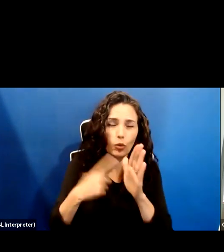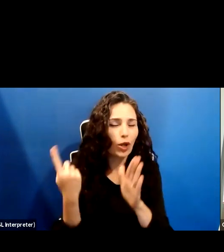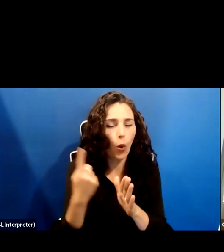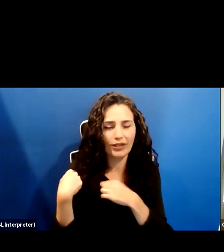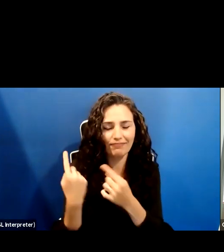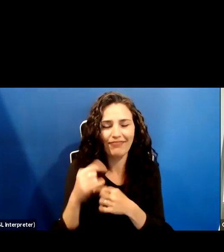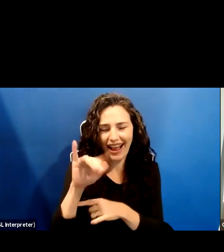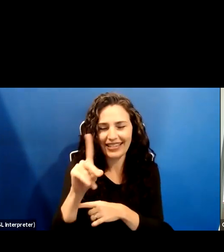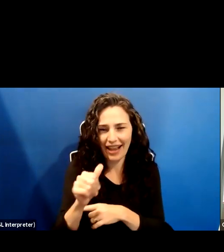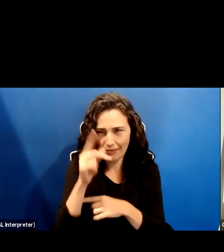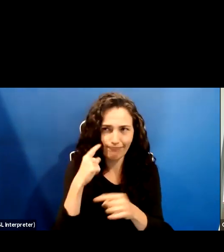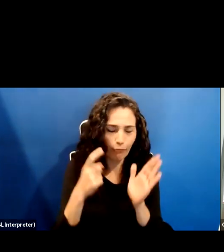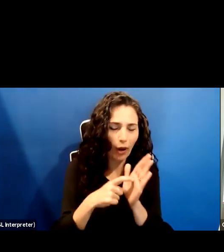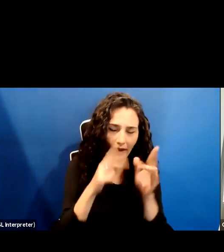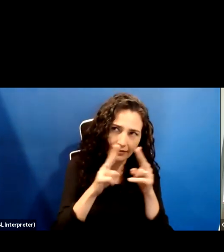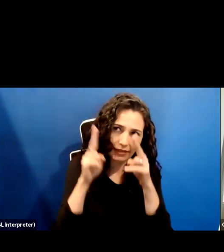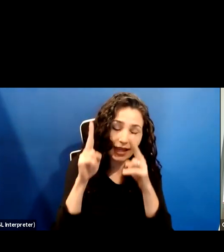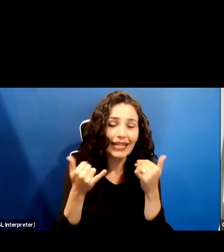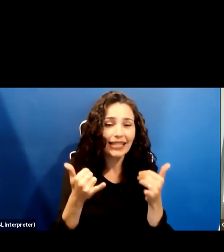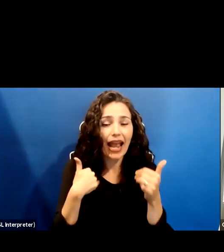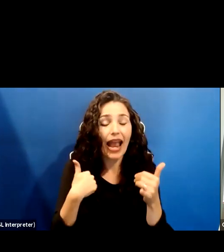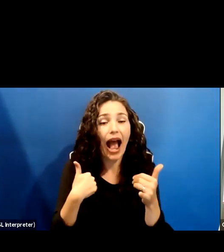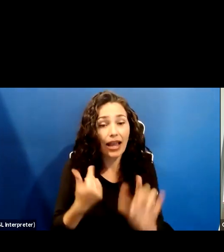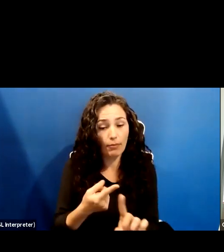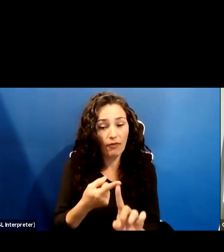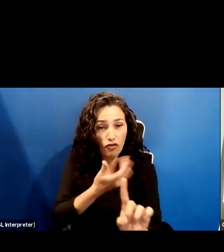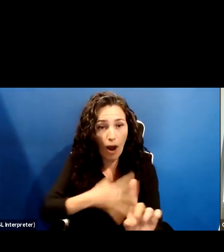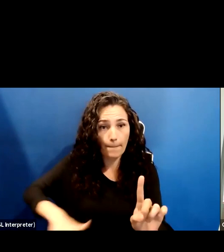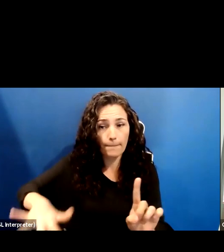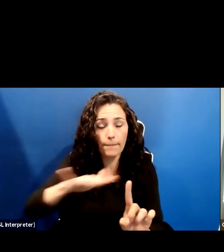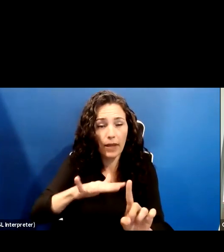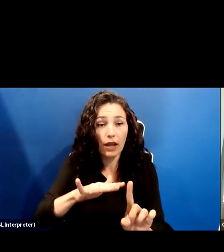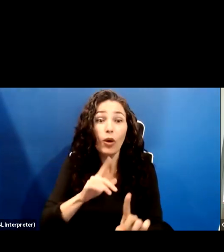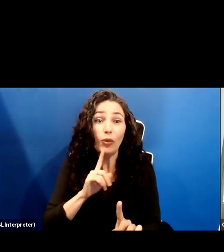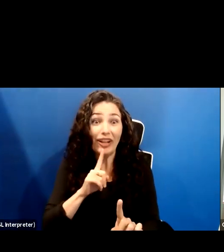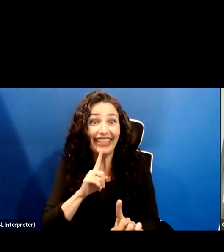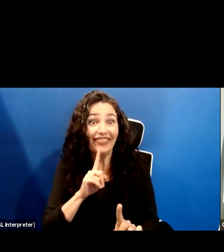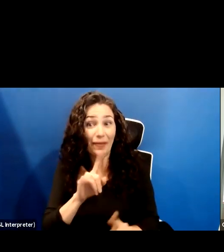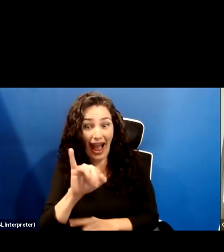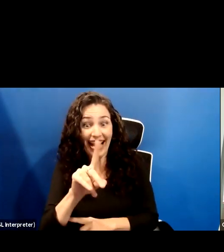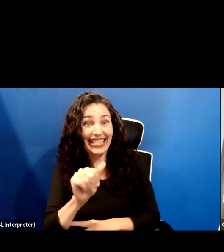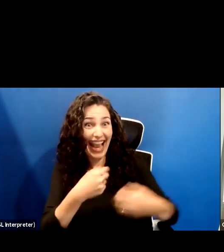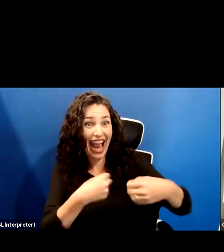And today I am coming to you, actually from the IDA offices